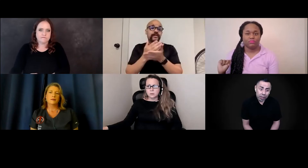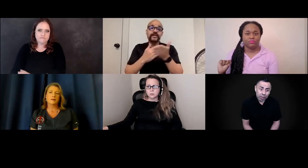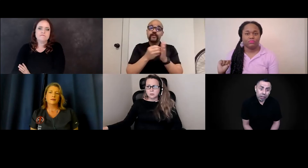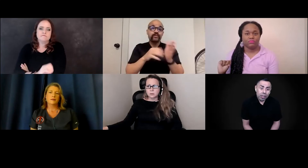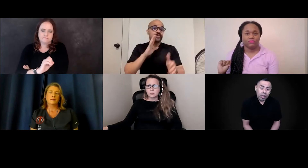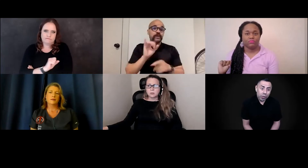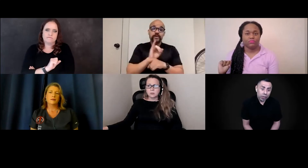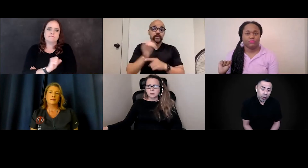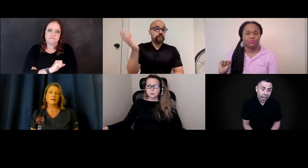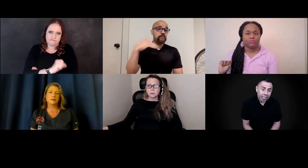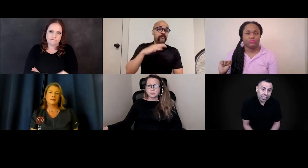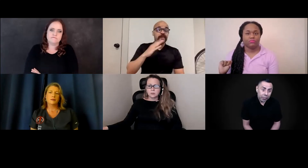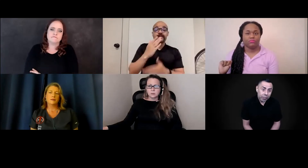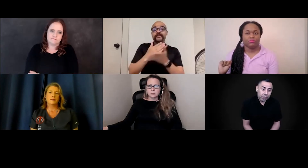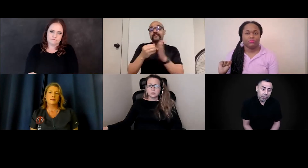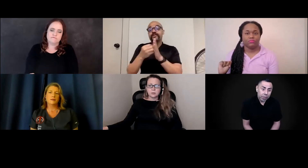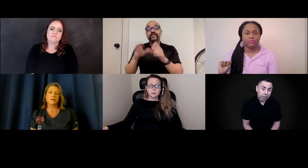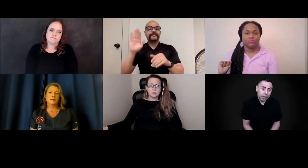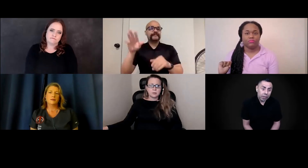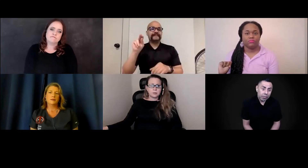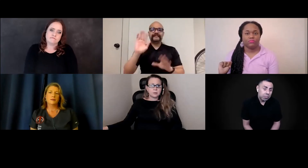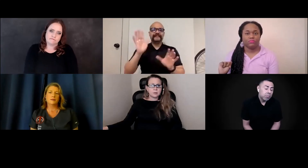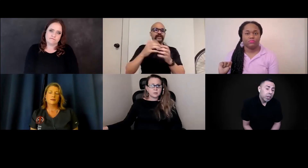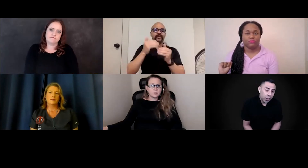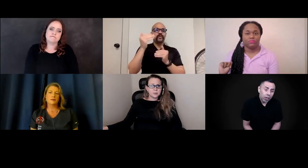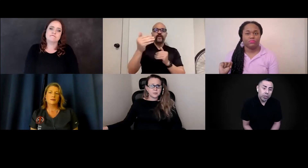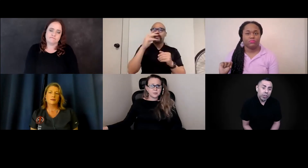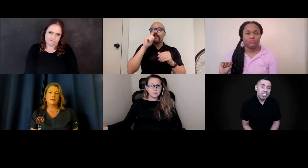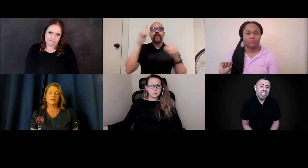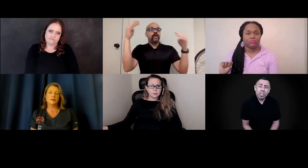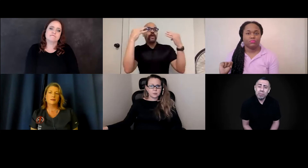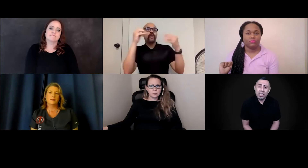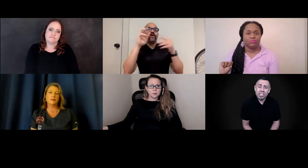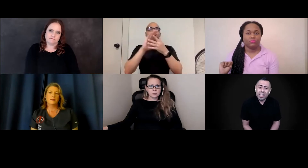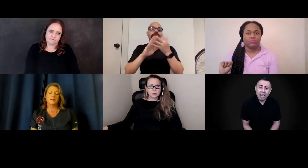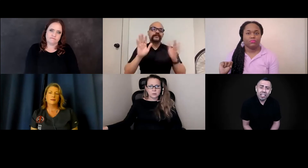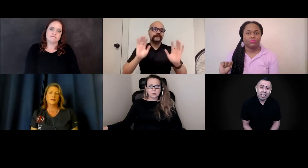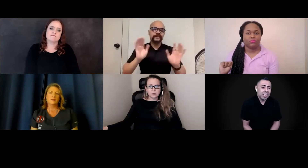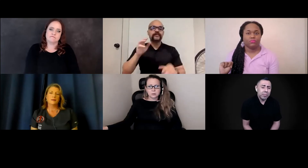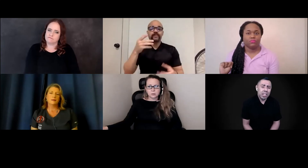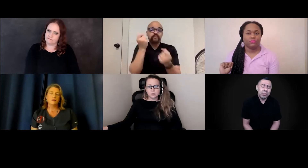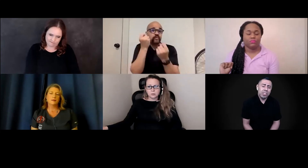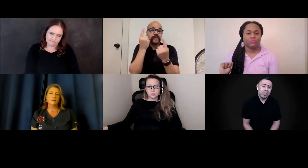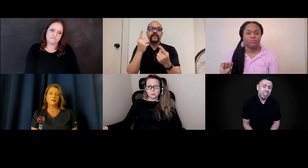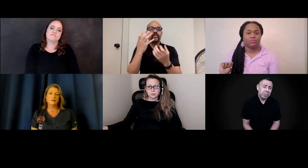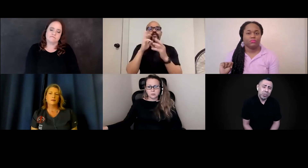We need to do that. We also ask our students and sometimes they deny that, sometimes they don't.